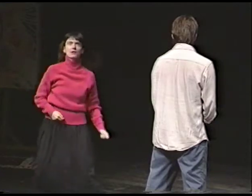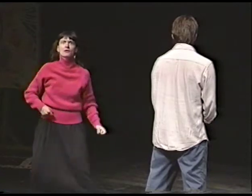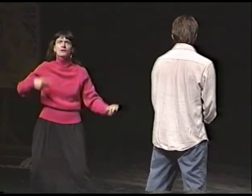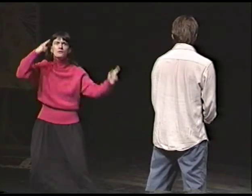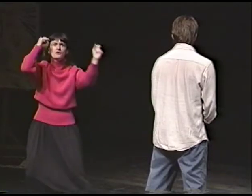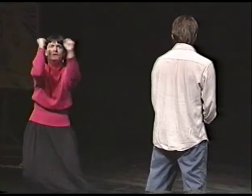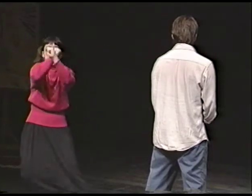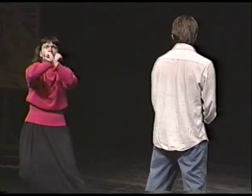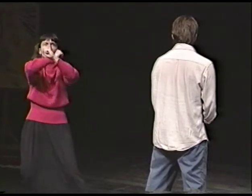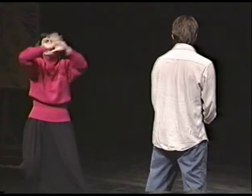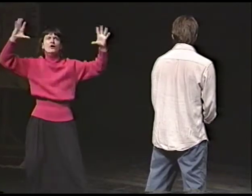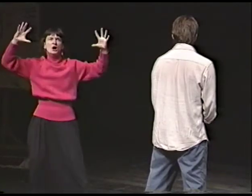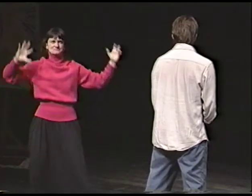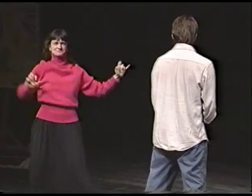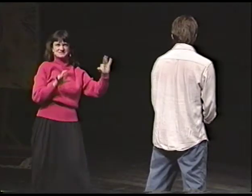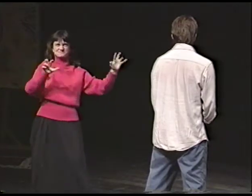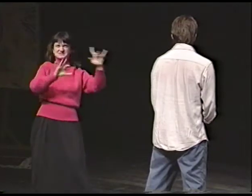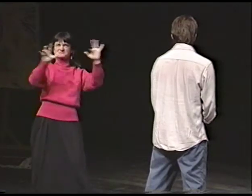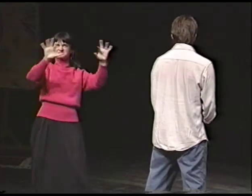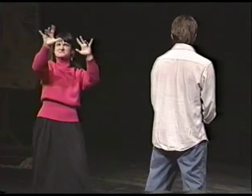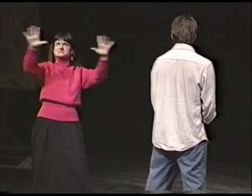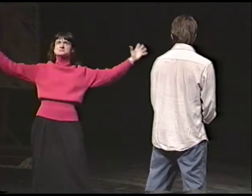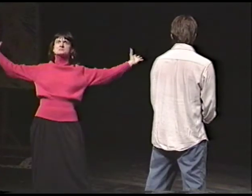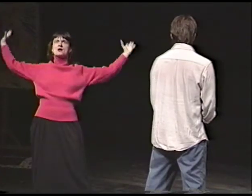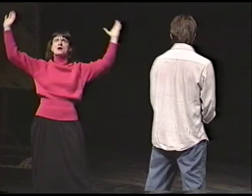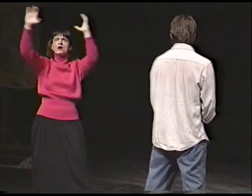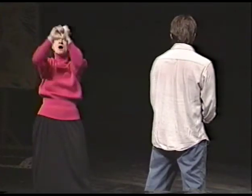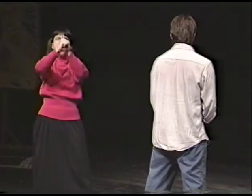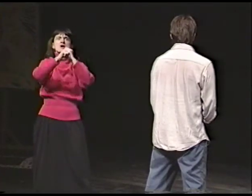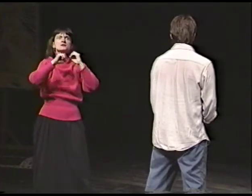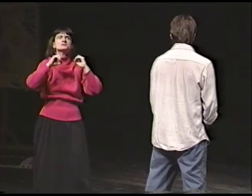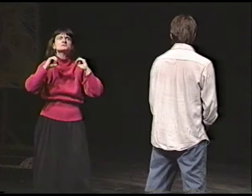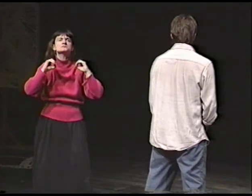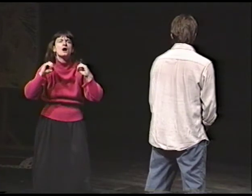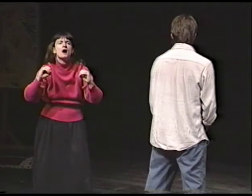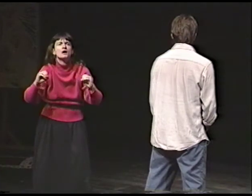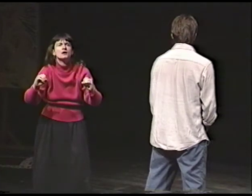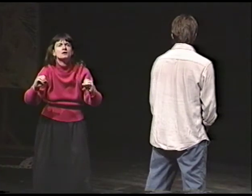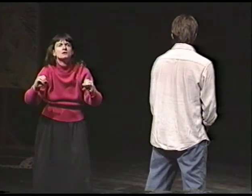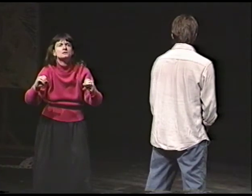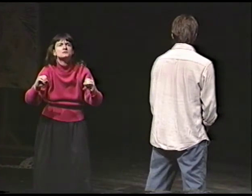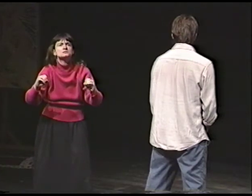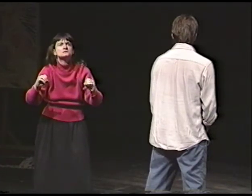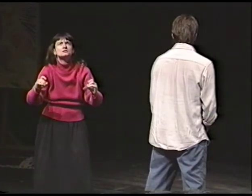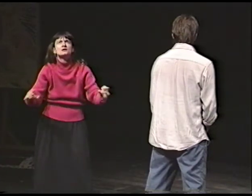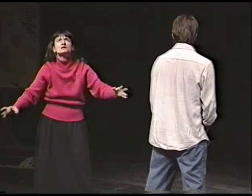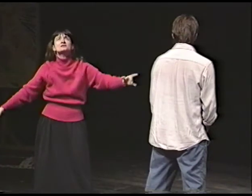Windshield, shattering into 1,000 pieces. But it was all in my mind.